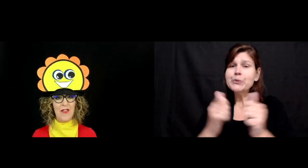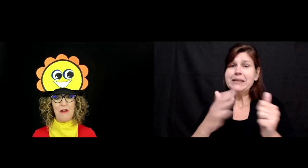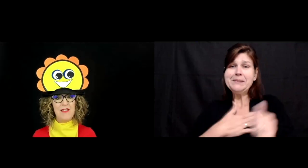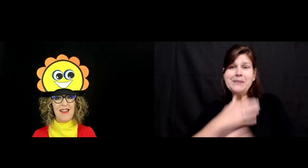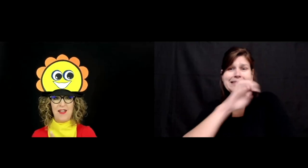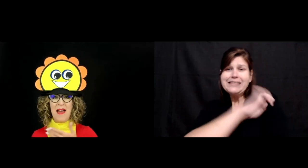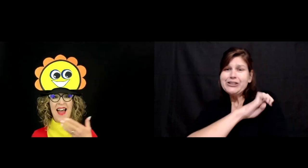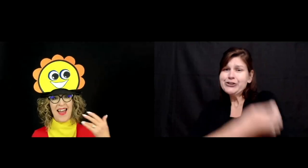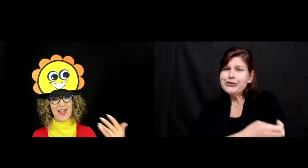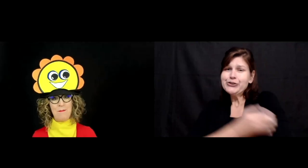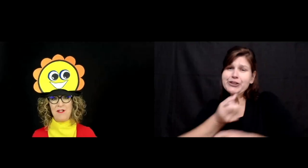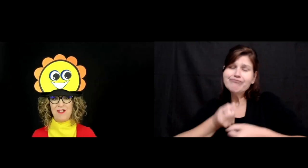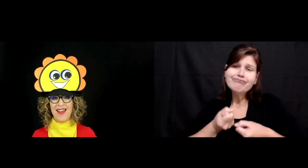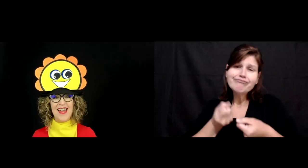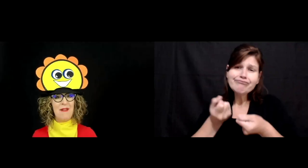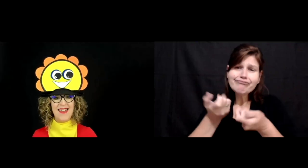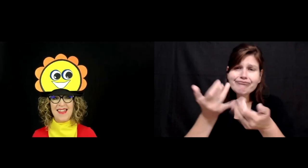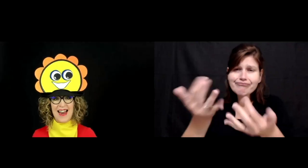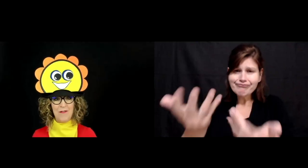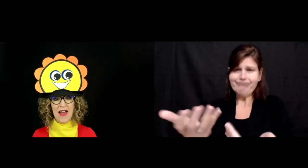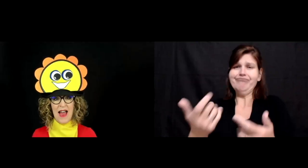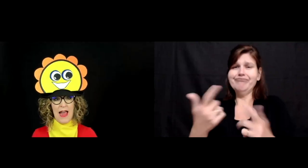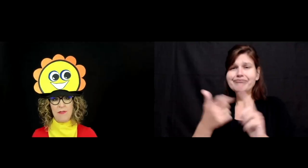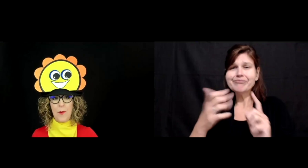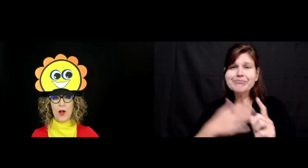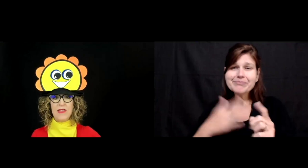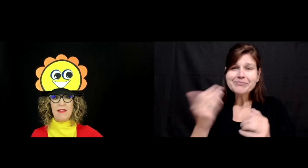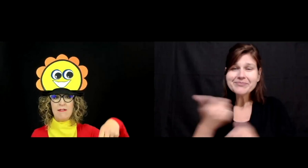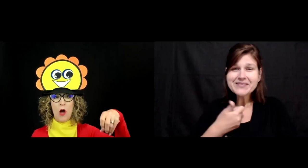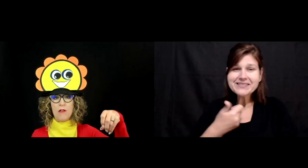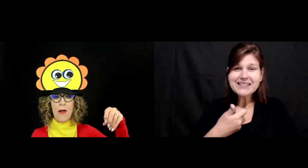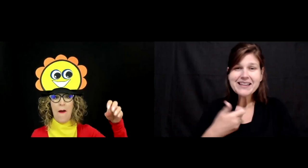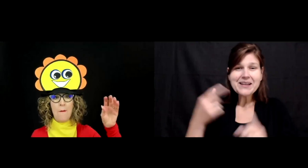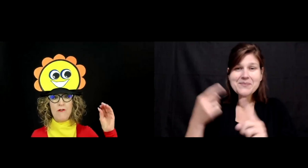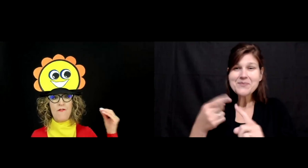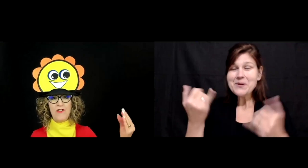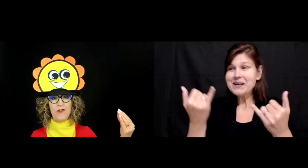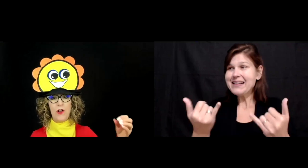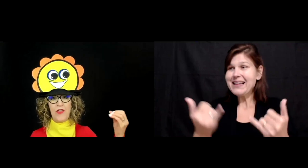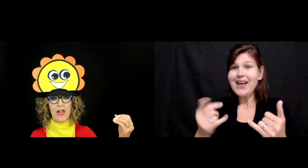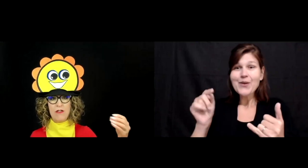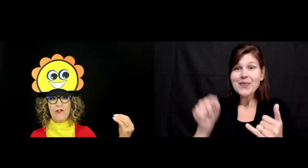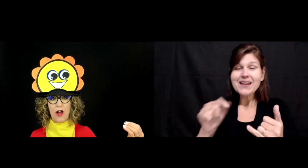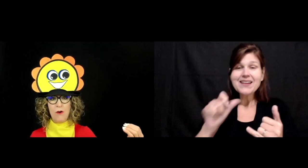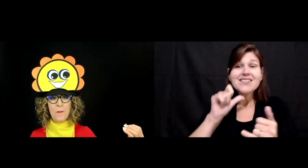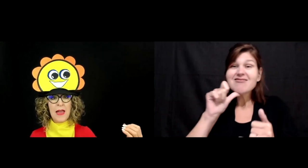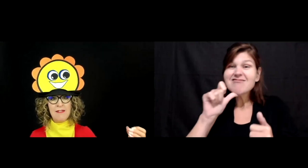and enthusiasm I can muster in myself. The point is, it's not a professional theater show.